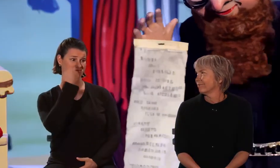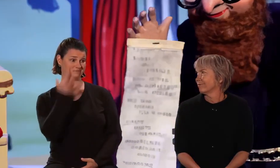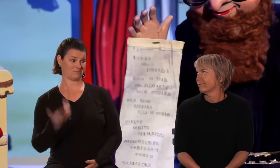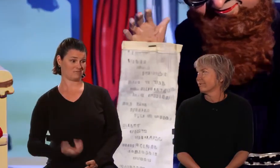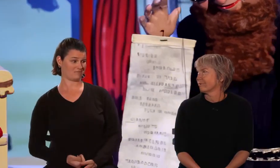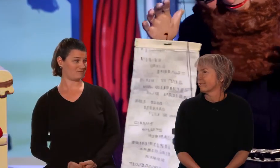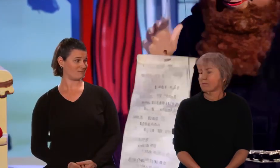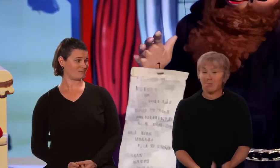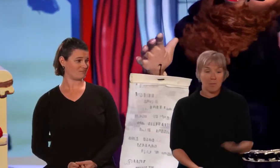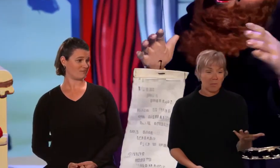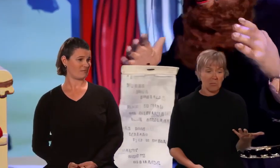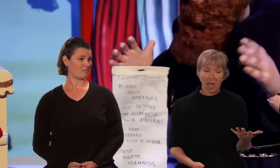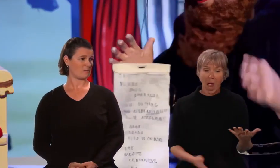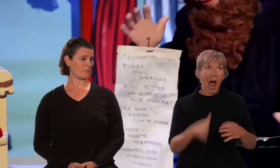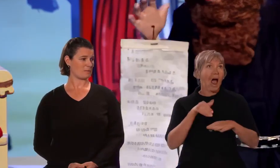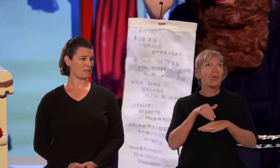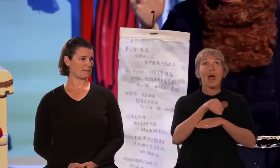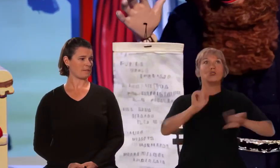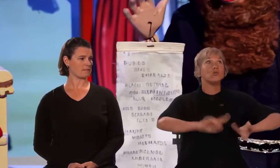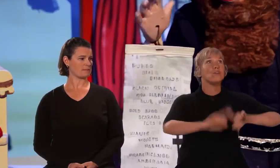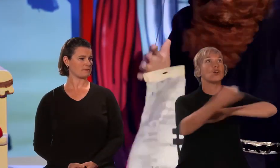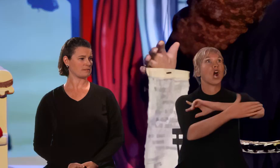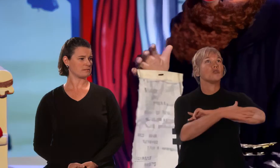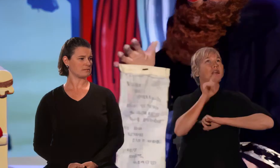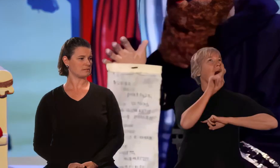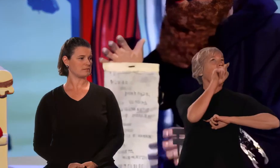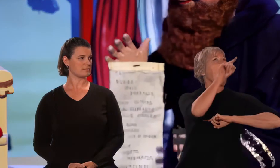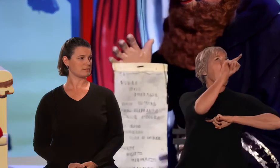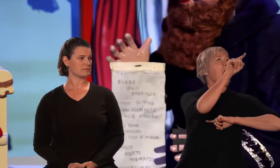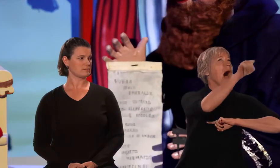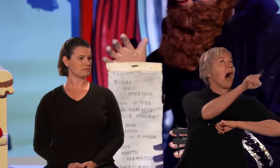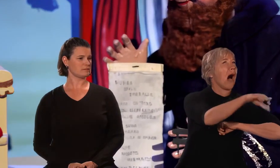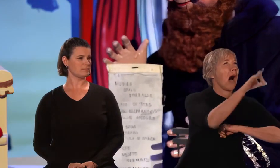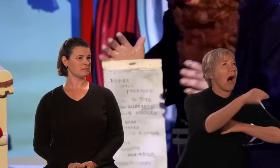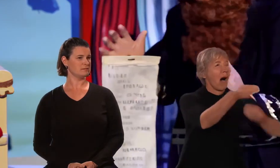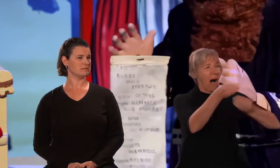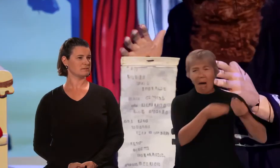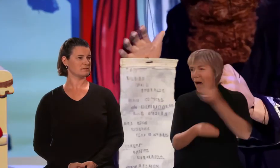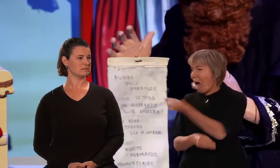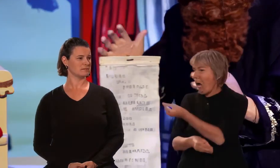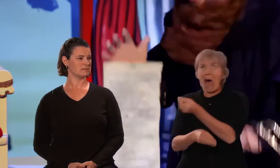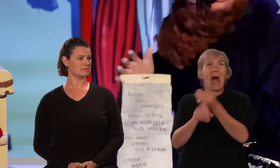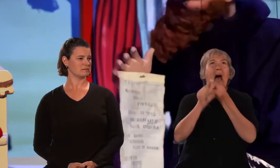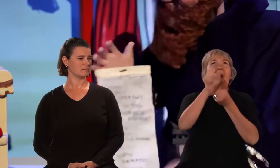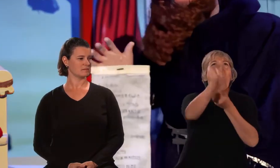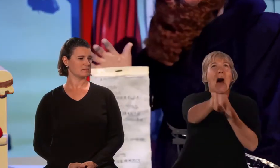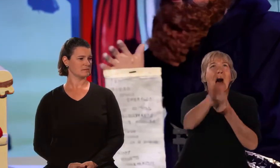Samarkand, and Araby, and Zanzibar to get things for you, Your Majesty, but the moon is out of the question.